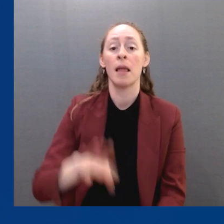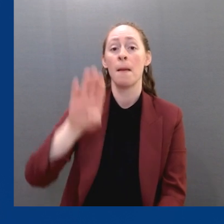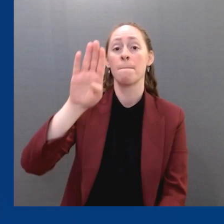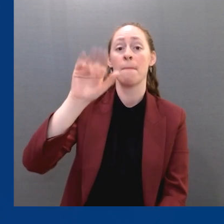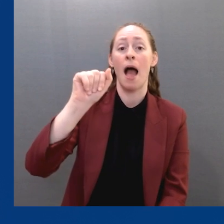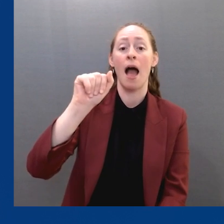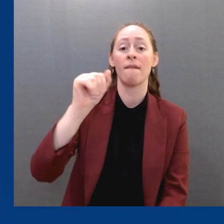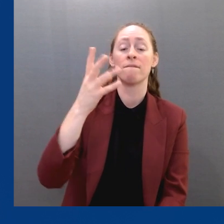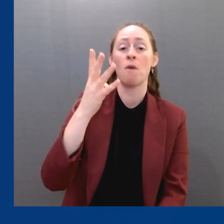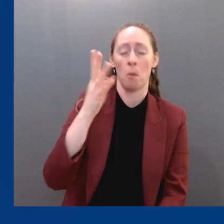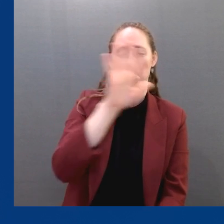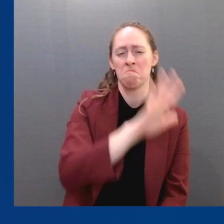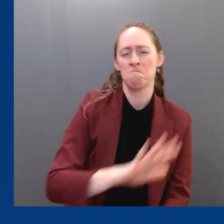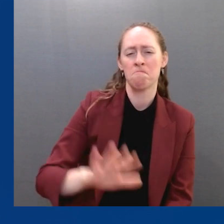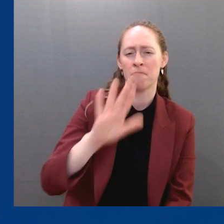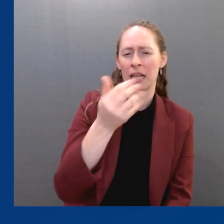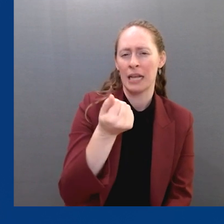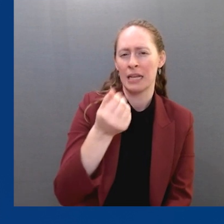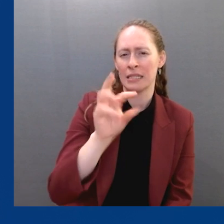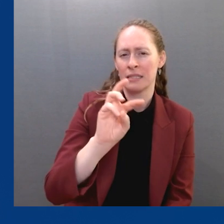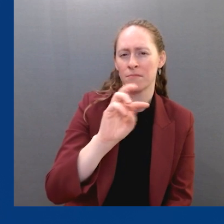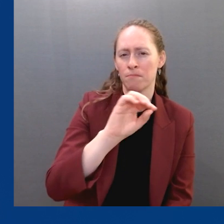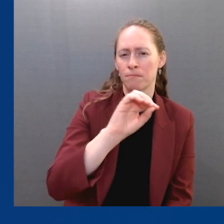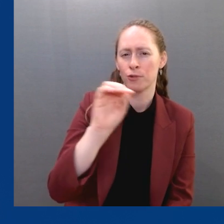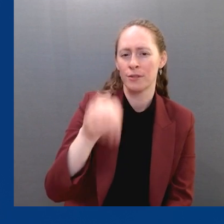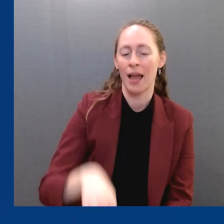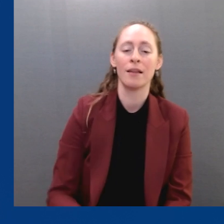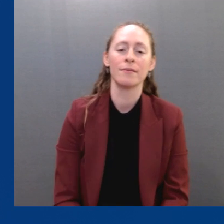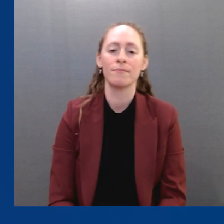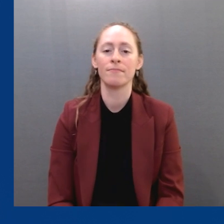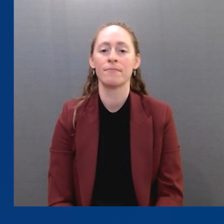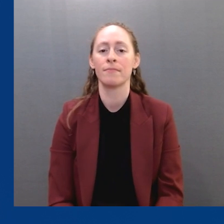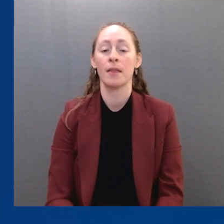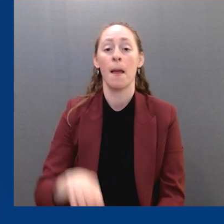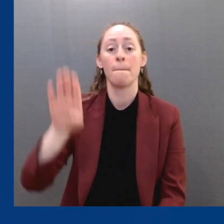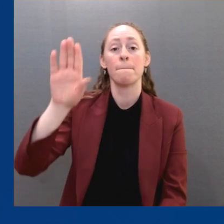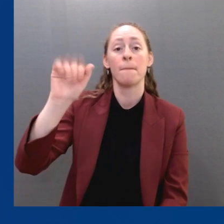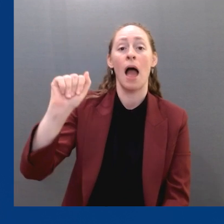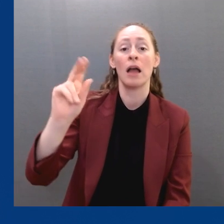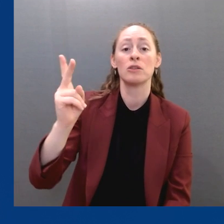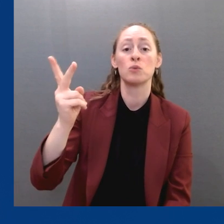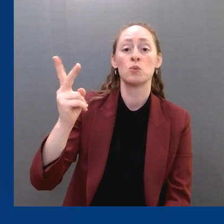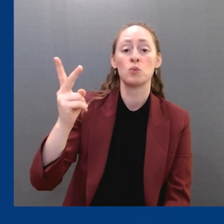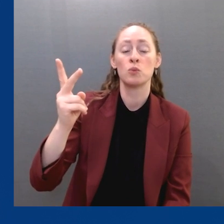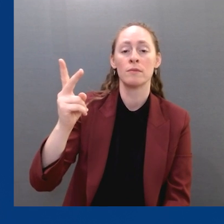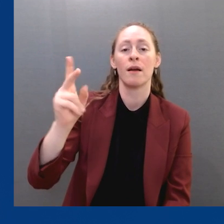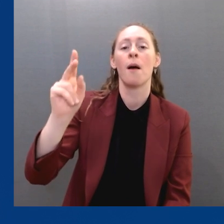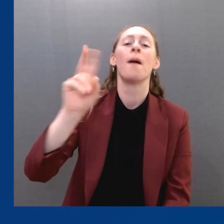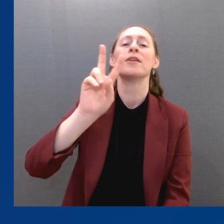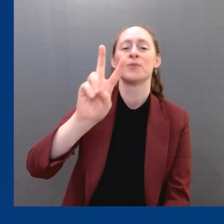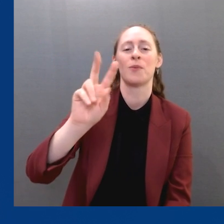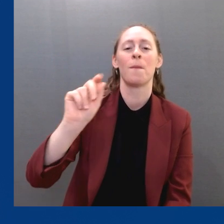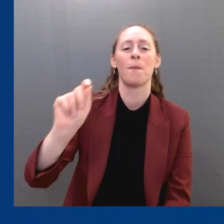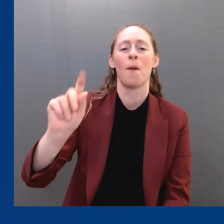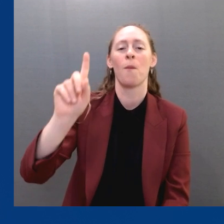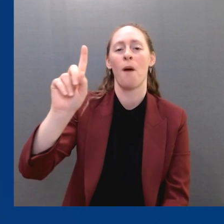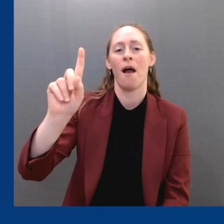Omicron Sub, Linea Edge ba2121 is predicted to be most of the remainder of circulating virus